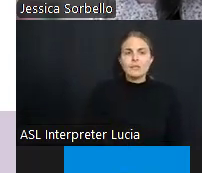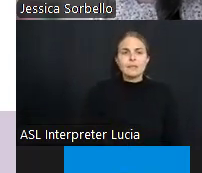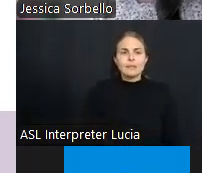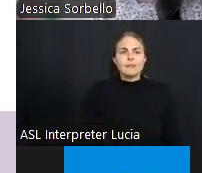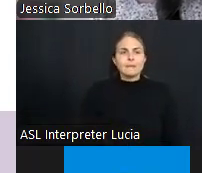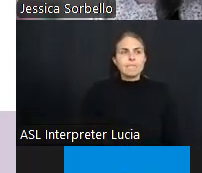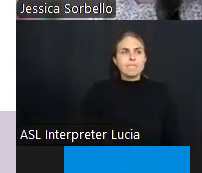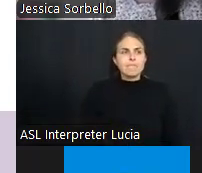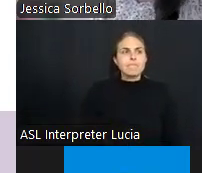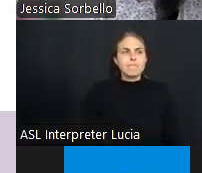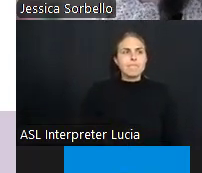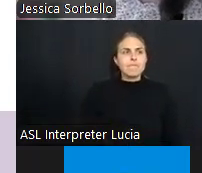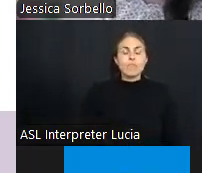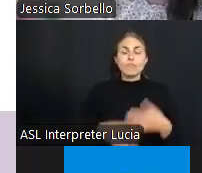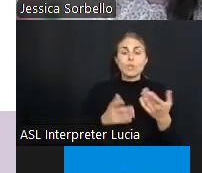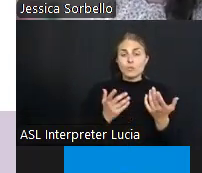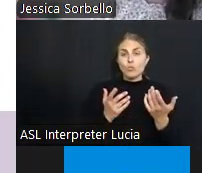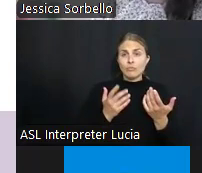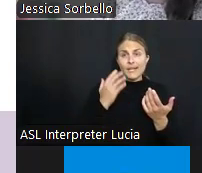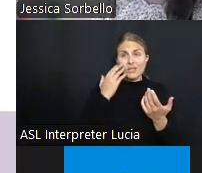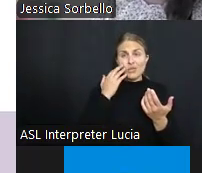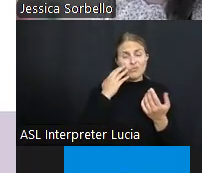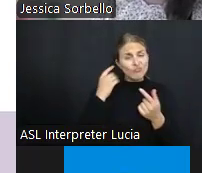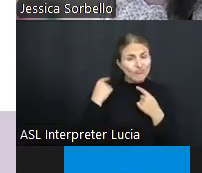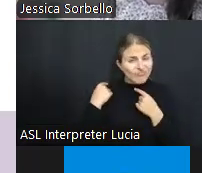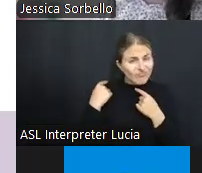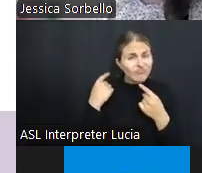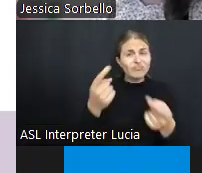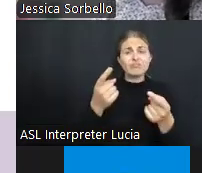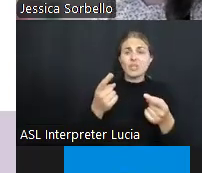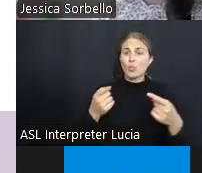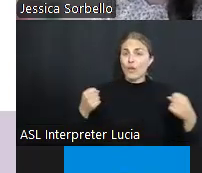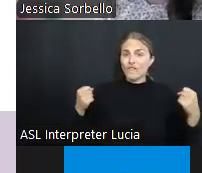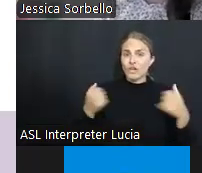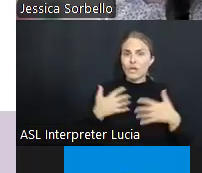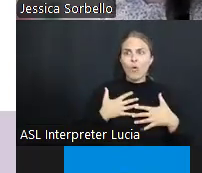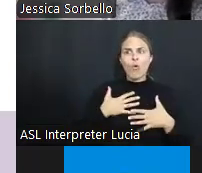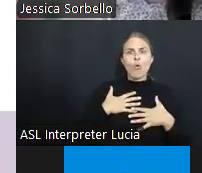using would make folks use. Or that talking about safe using